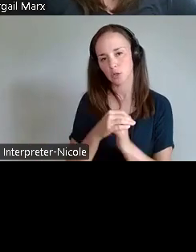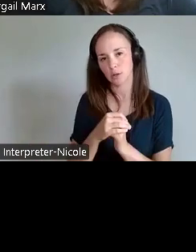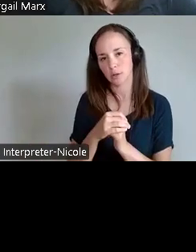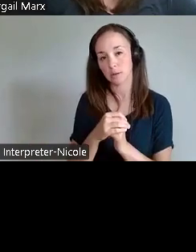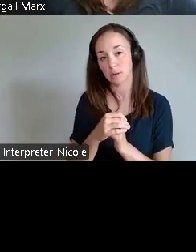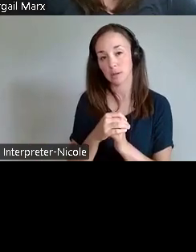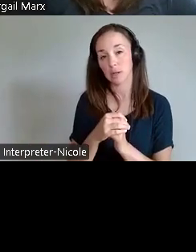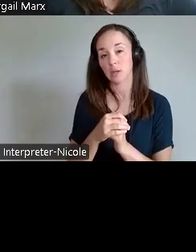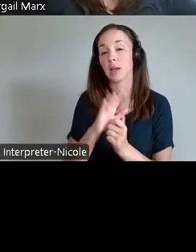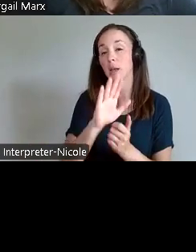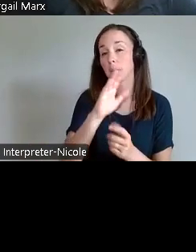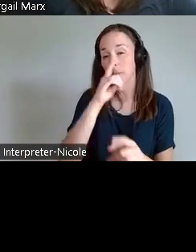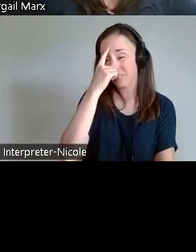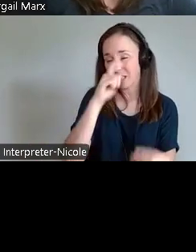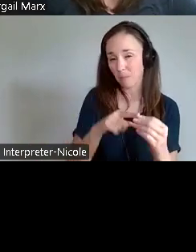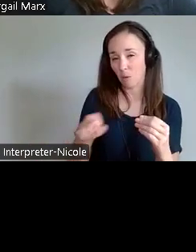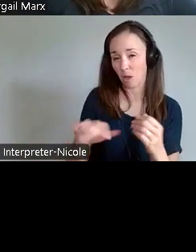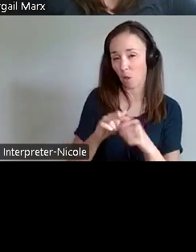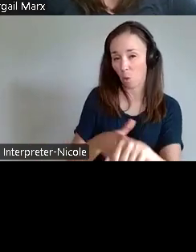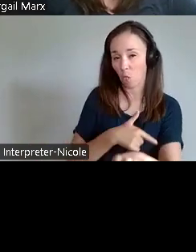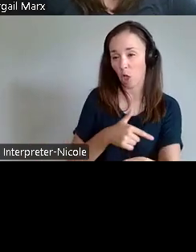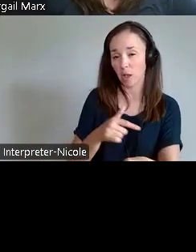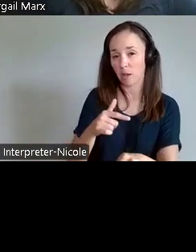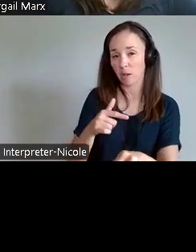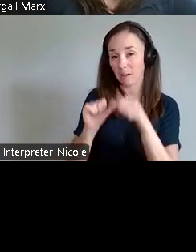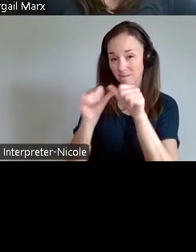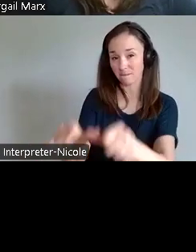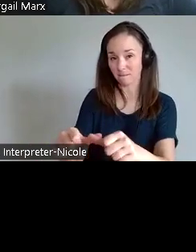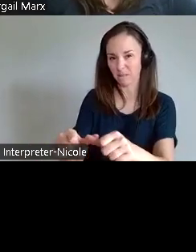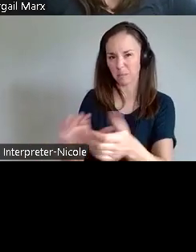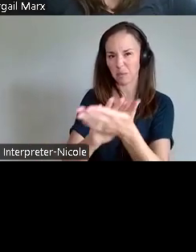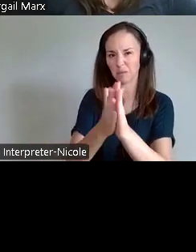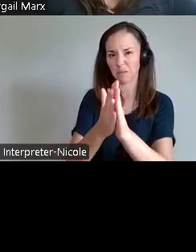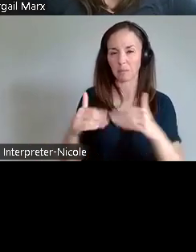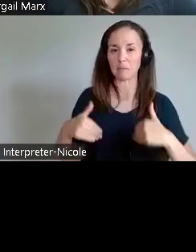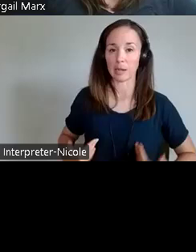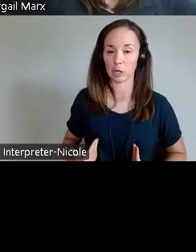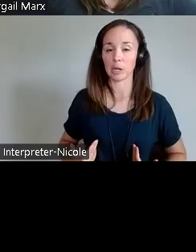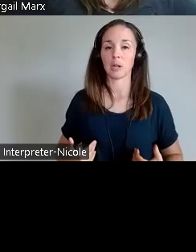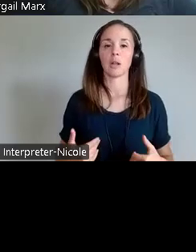fatigue, as well, for people with progressive diagnoses, the action that they're using to